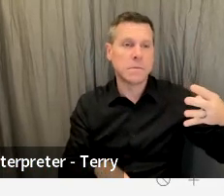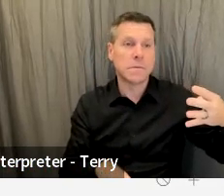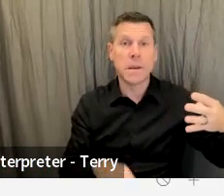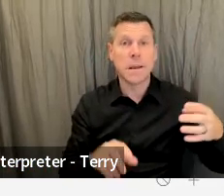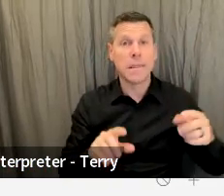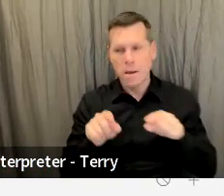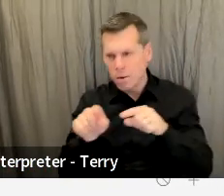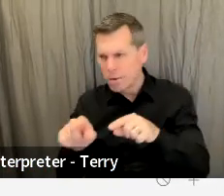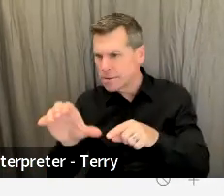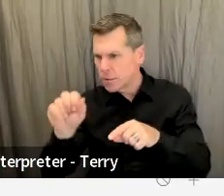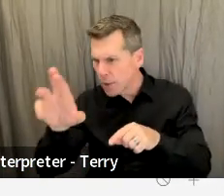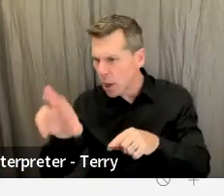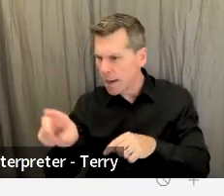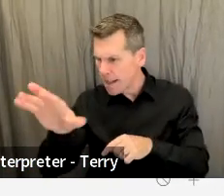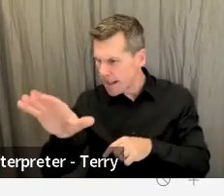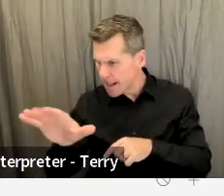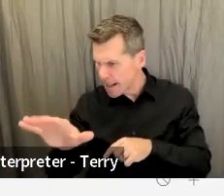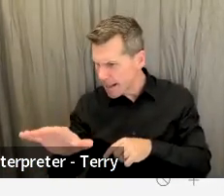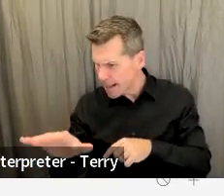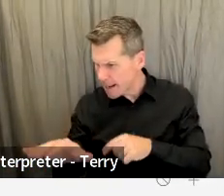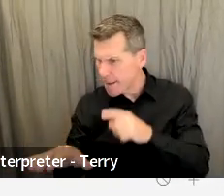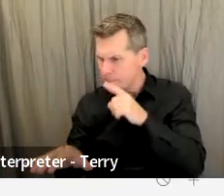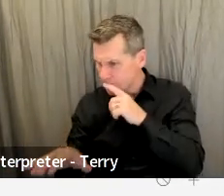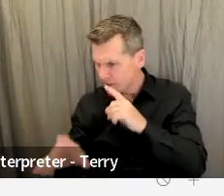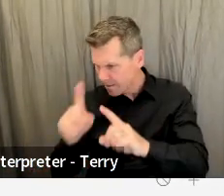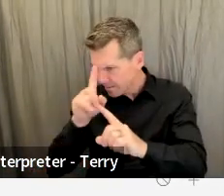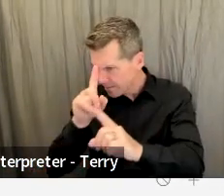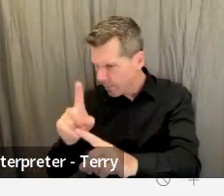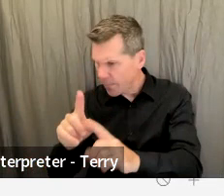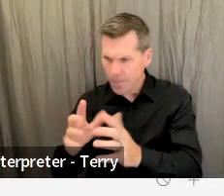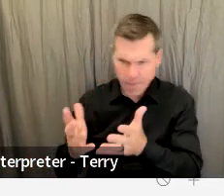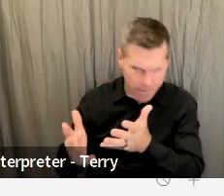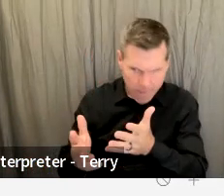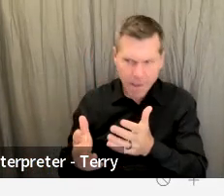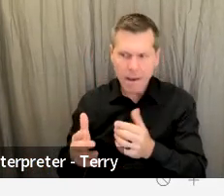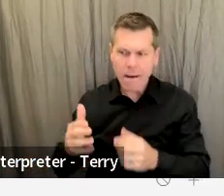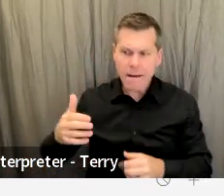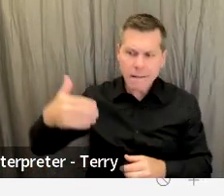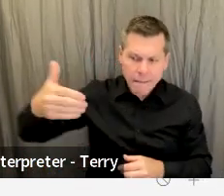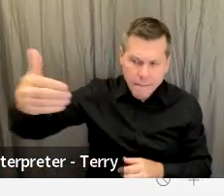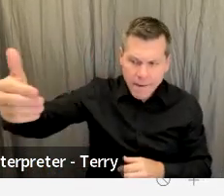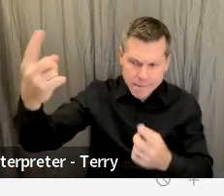and look for the objectives and outcomes and gaps that were missing. And then I went to a we are materials.